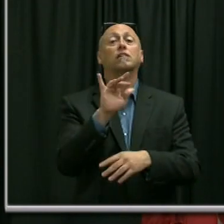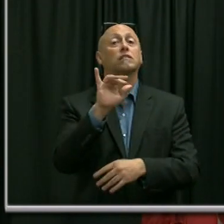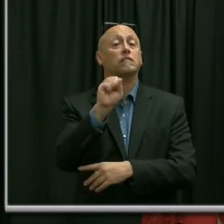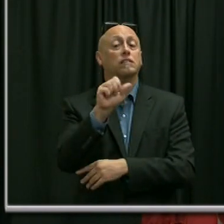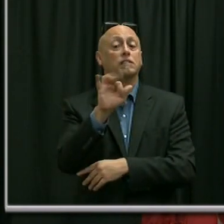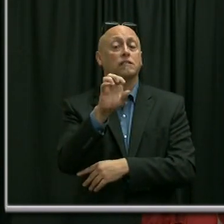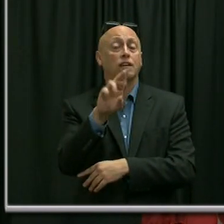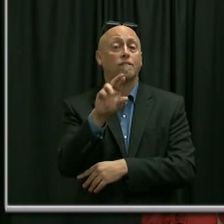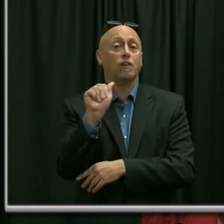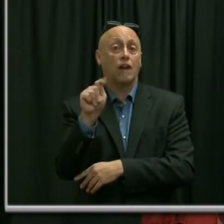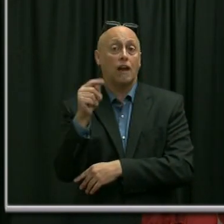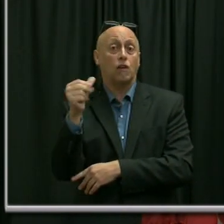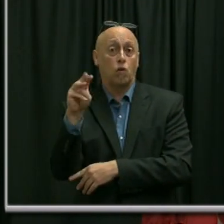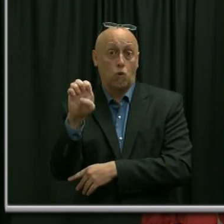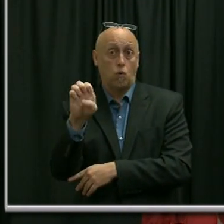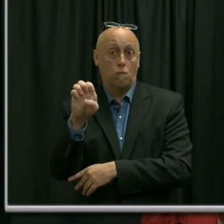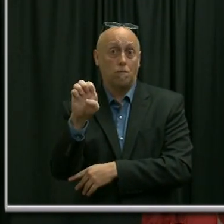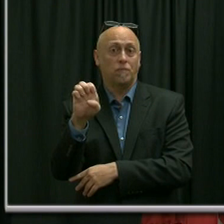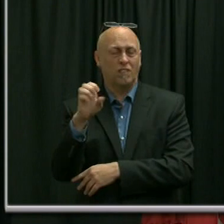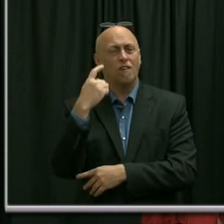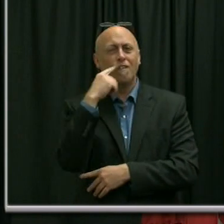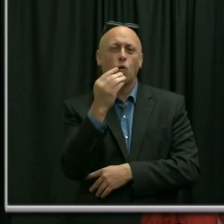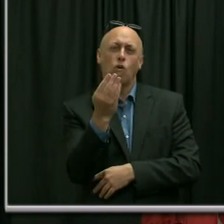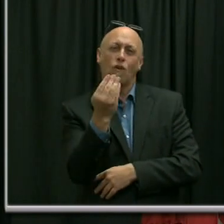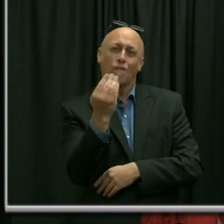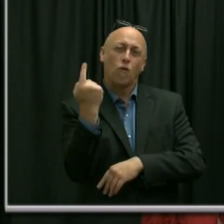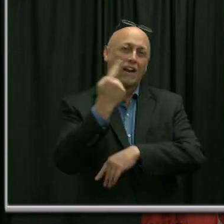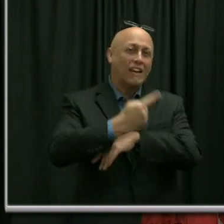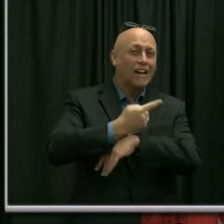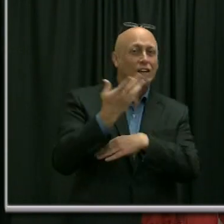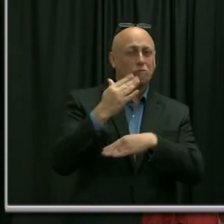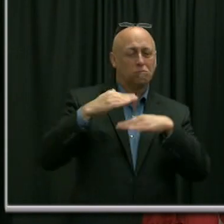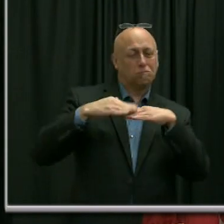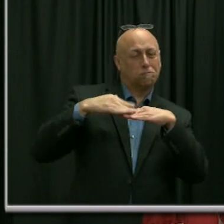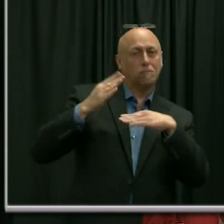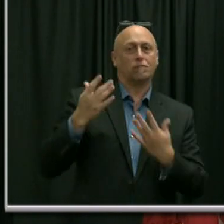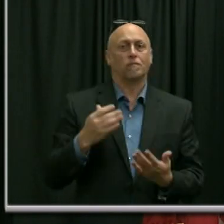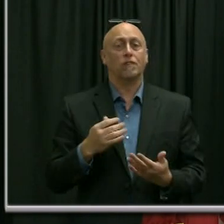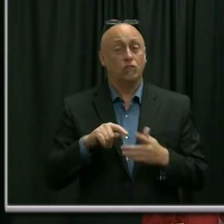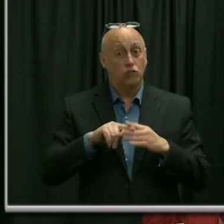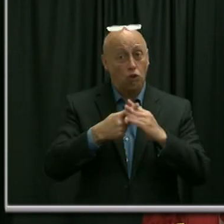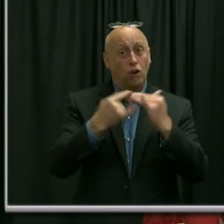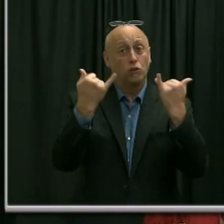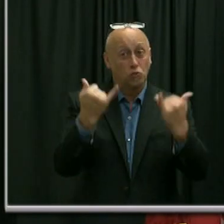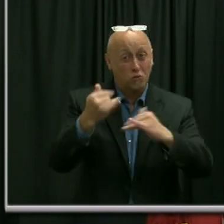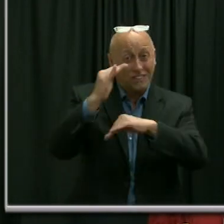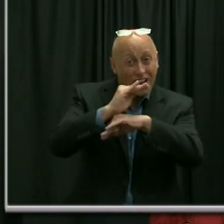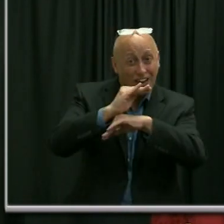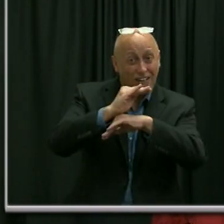A SAFER AT HOME ORDER FOR ALL RESIDENTS OF METRO DAVIDSON COUNTY FOR AT LEAST FOURTEEN